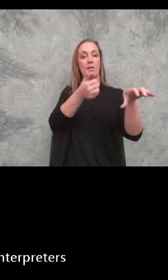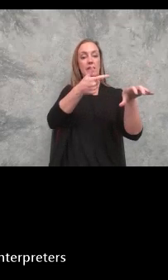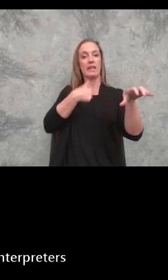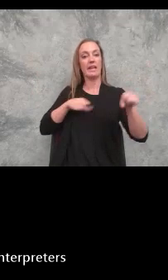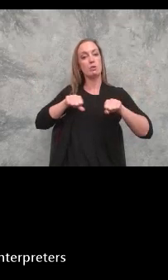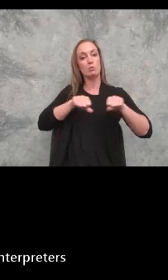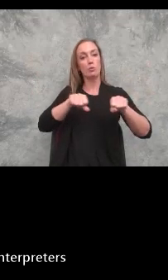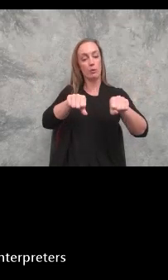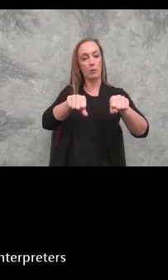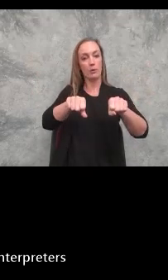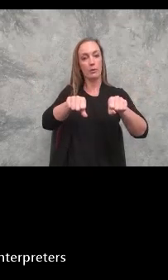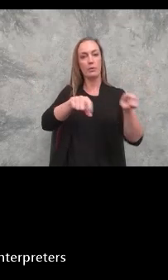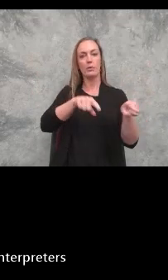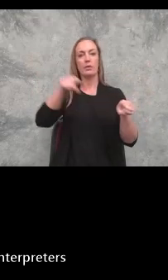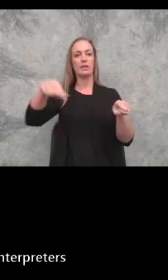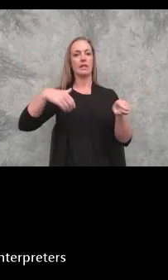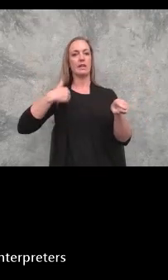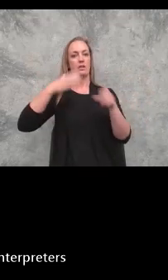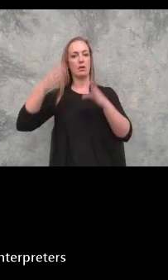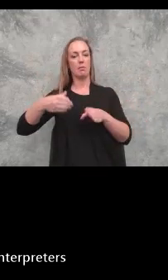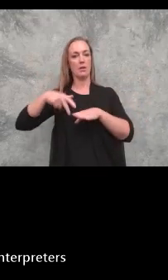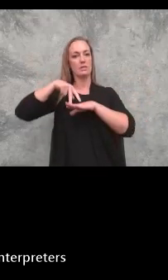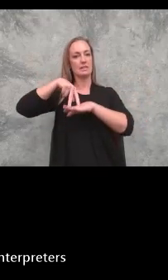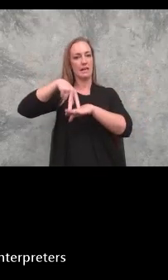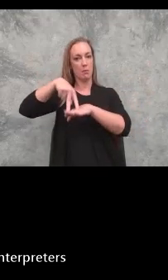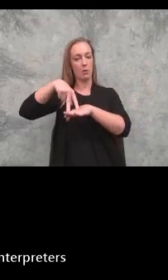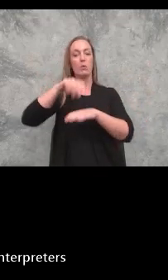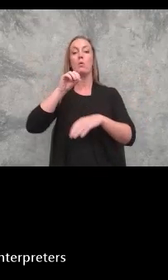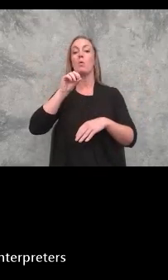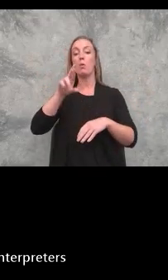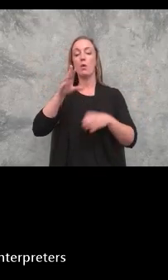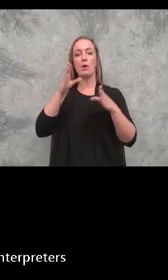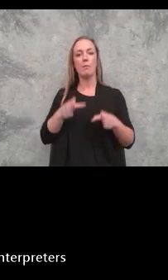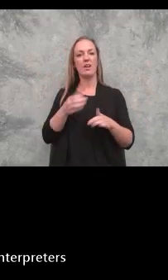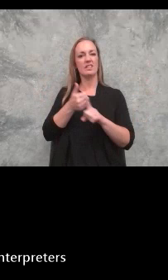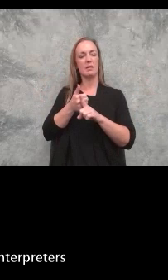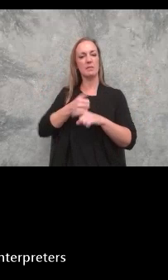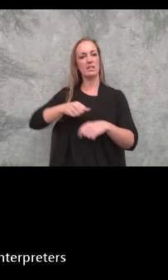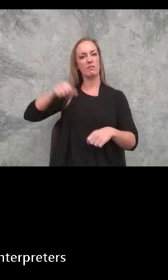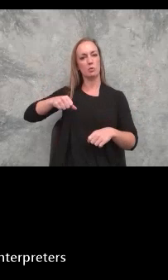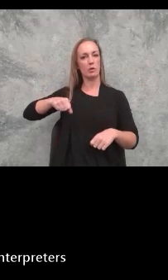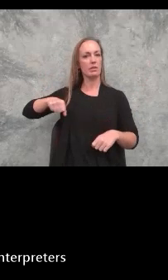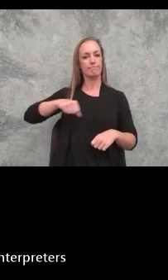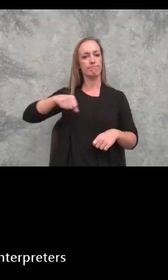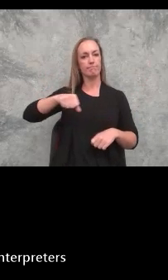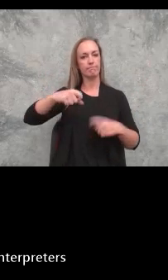the young person with a skateboard, or someone who has a Wheeling suitcase or a cart.